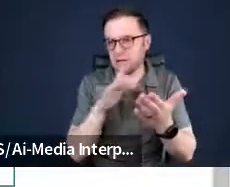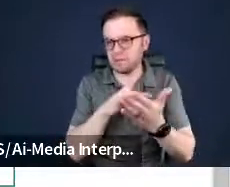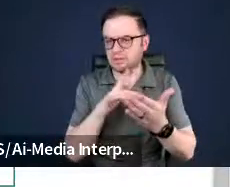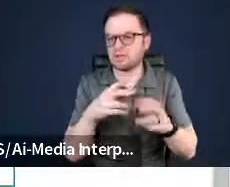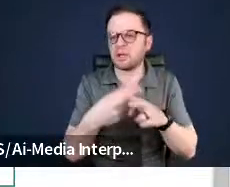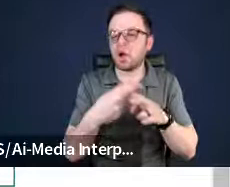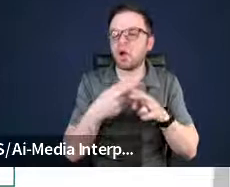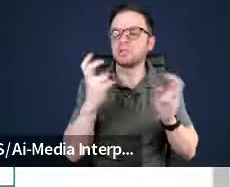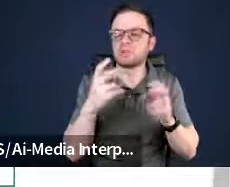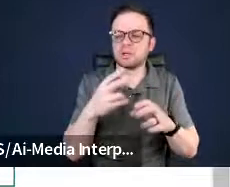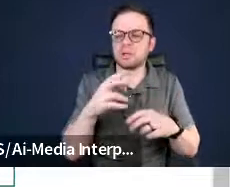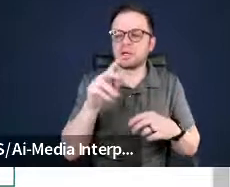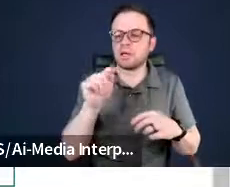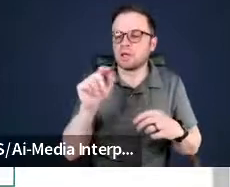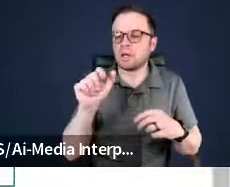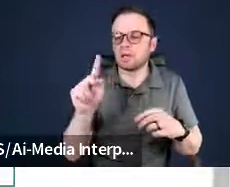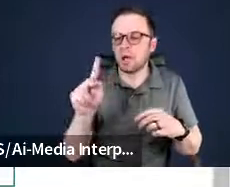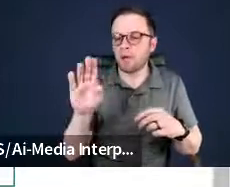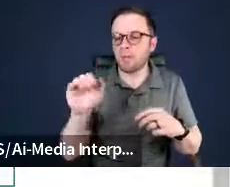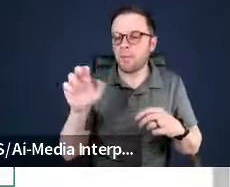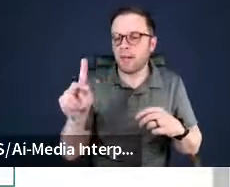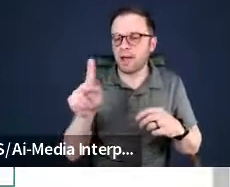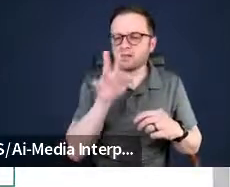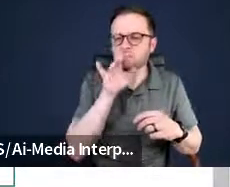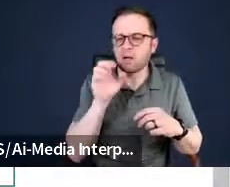android with mobile tablets and phones